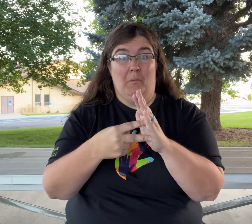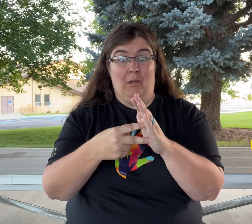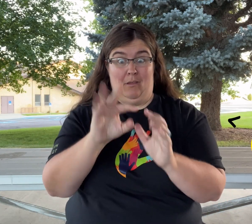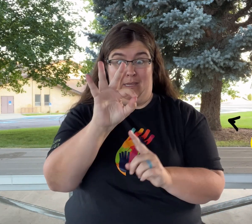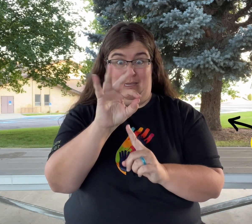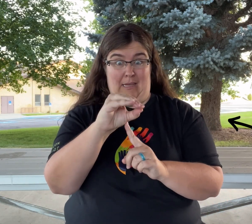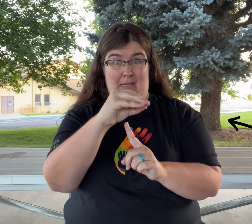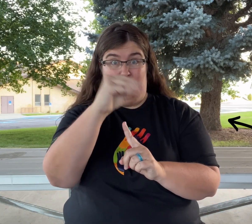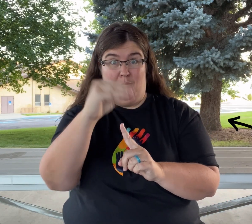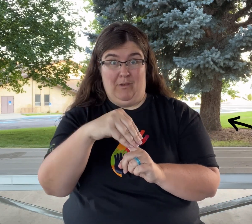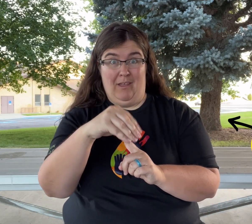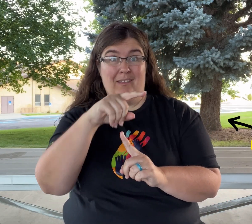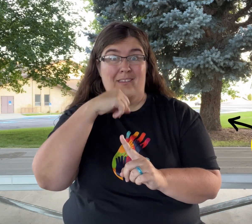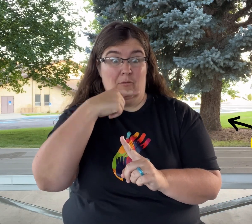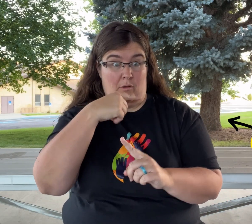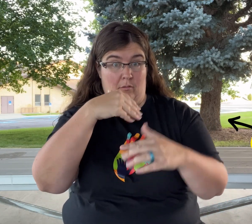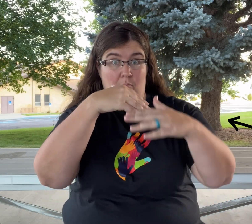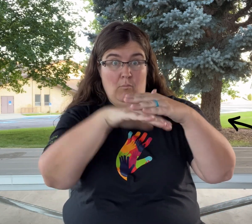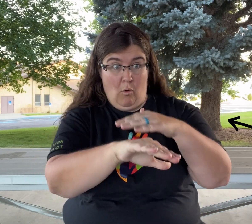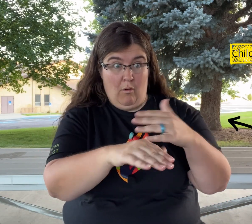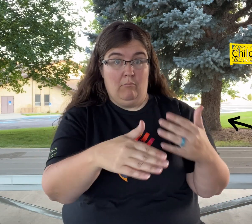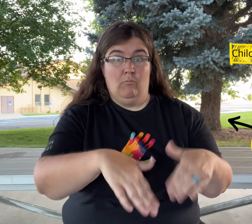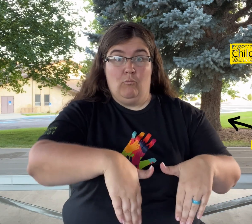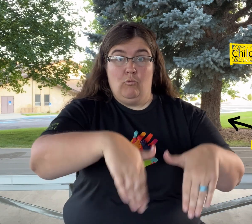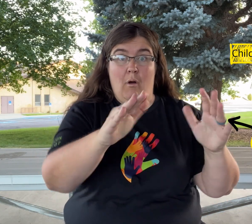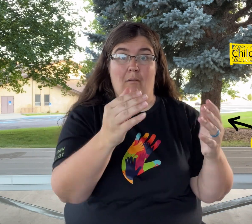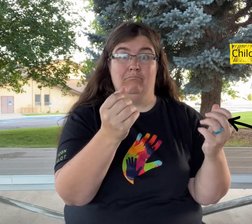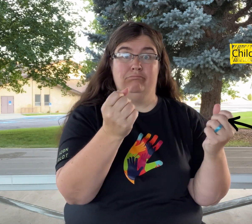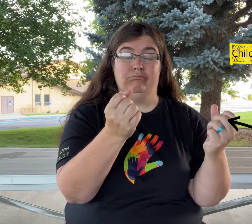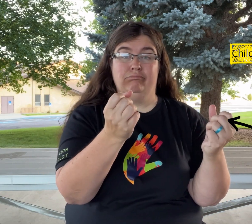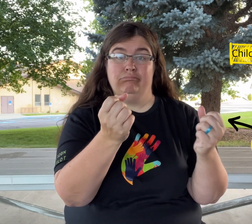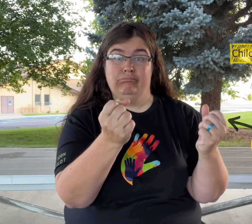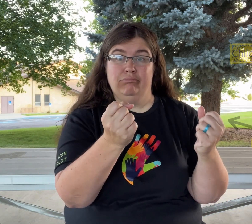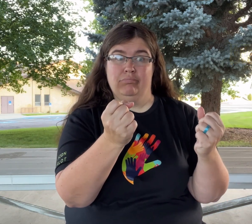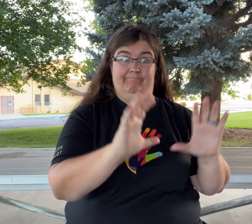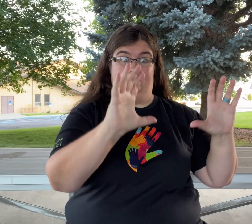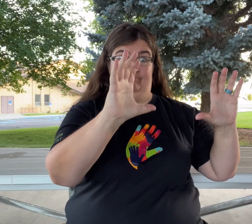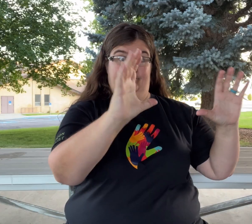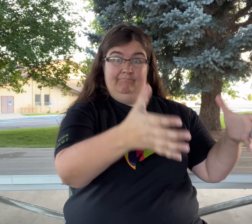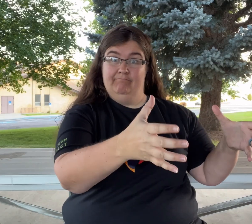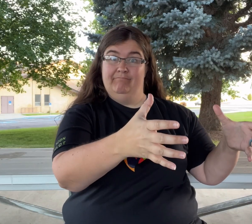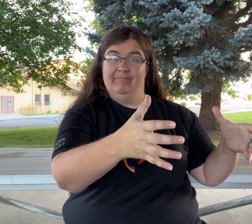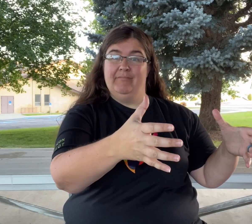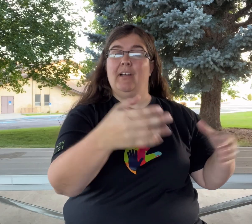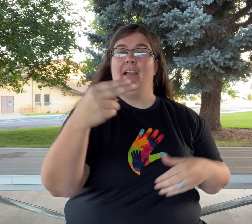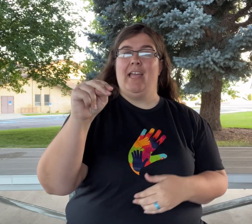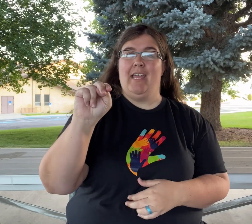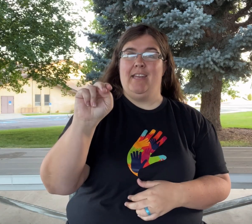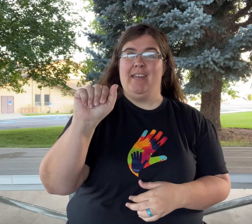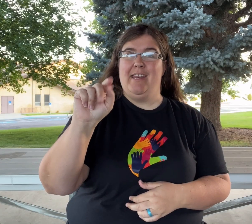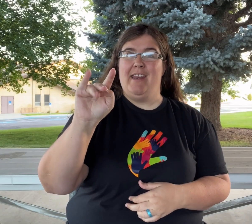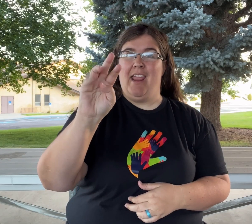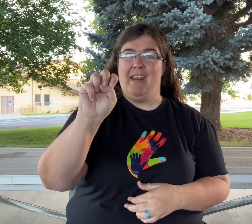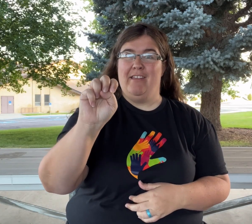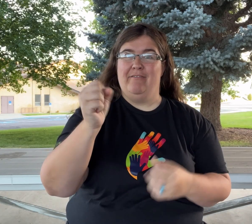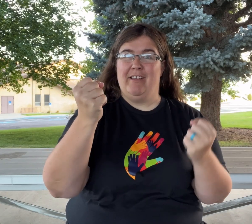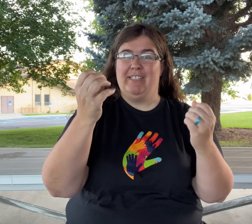Which means that 90% of their children who are born signing are hearing. And that group,